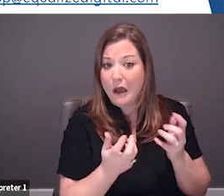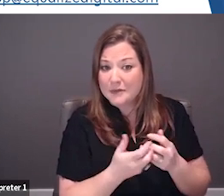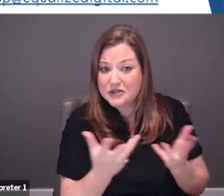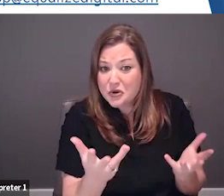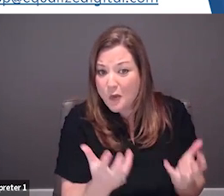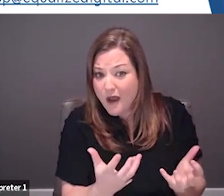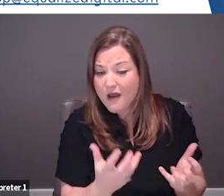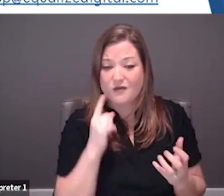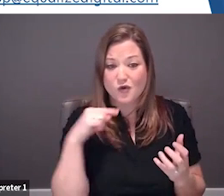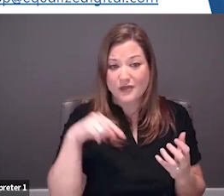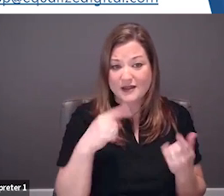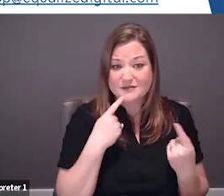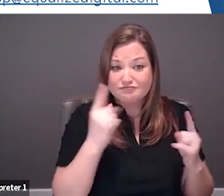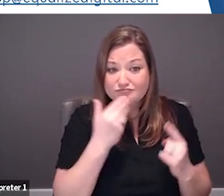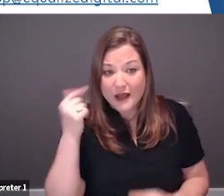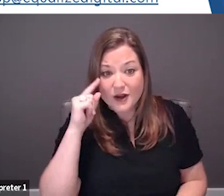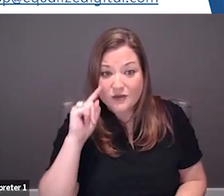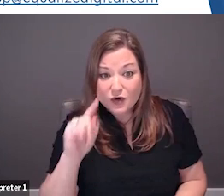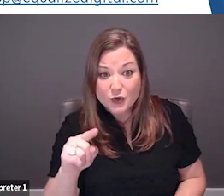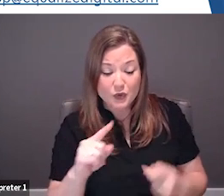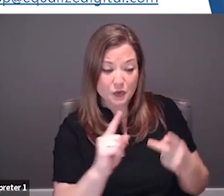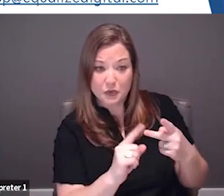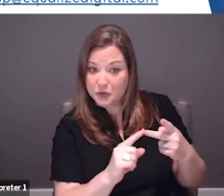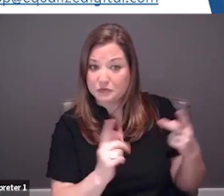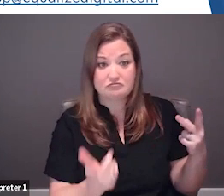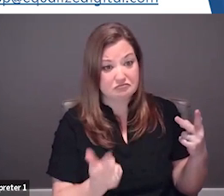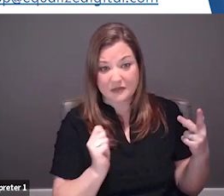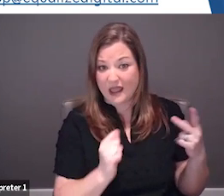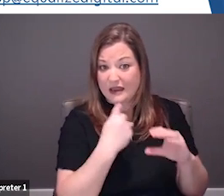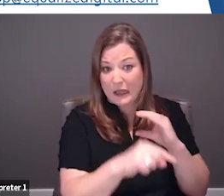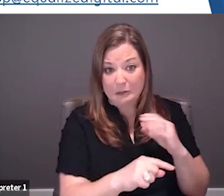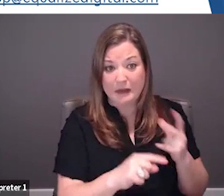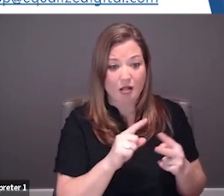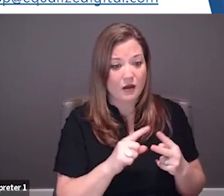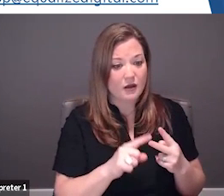the meetup work better for you, or if you are interested in speaking.